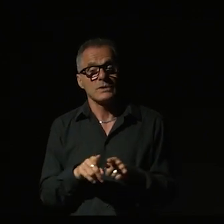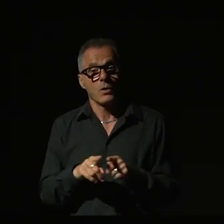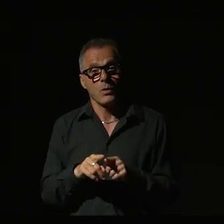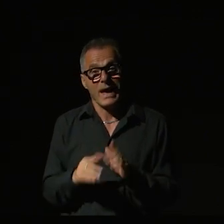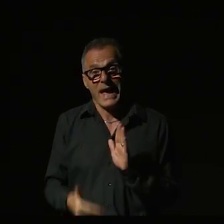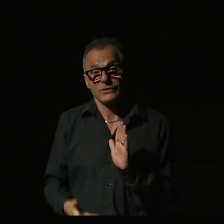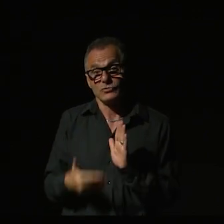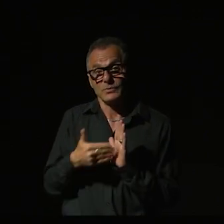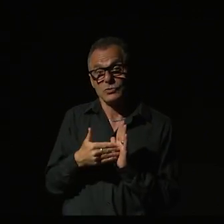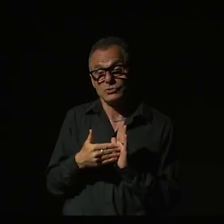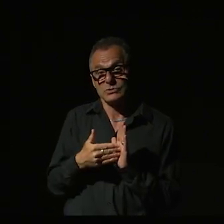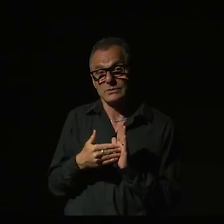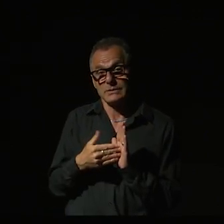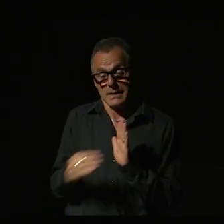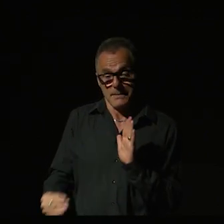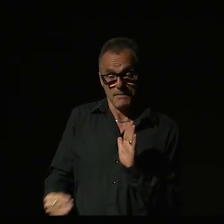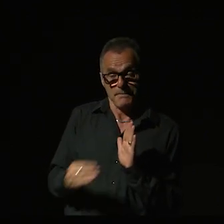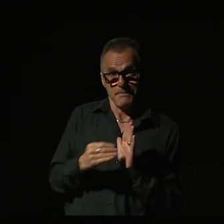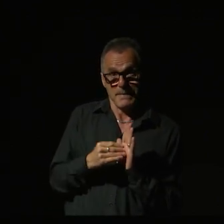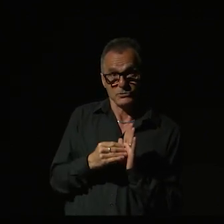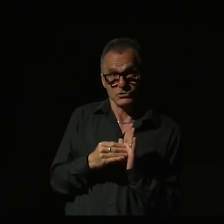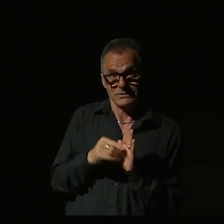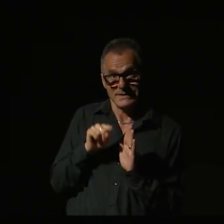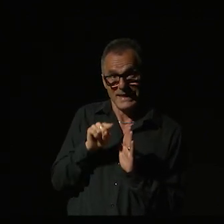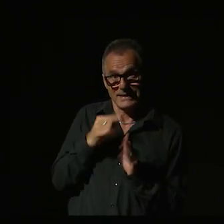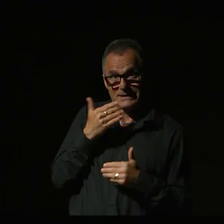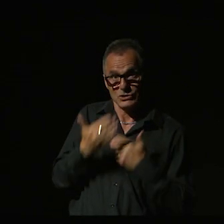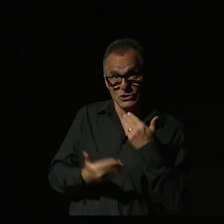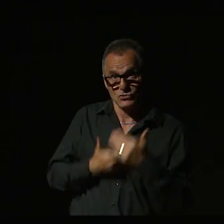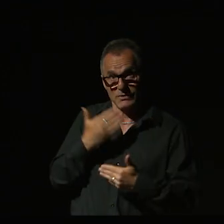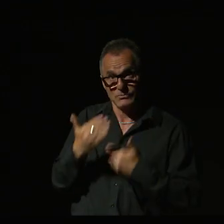by the Bellori in the description, in his description of the gallery,